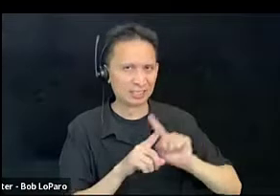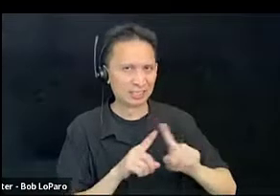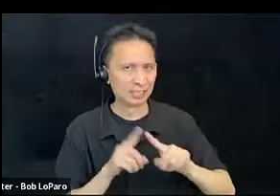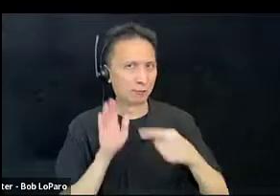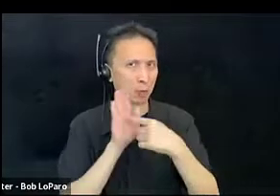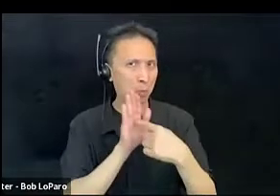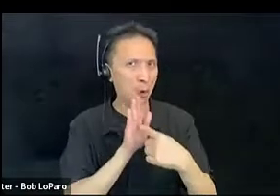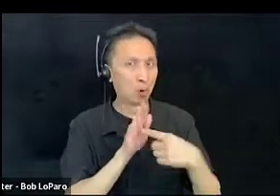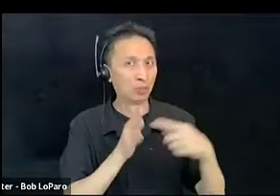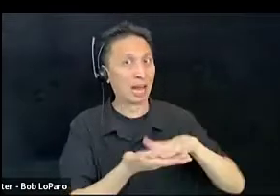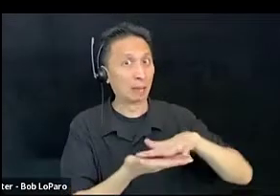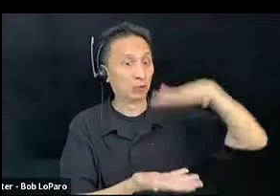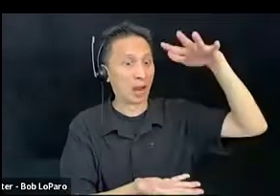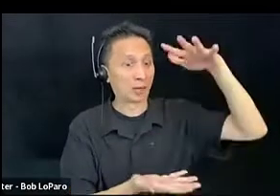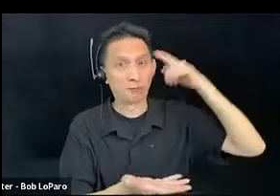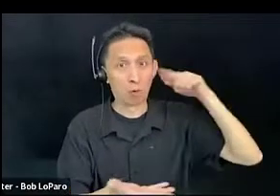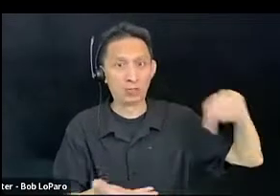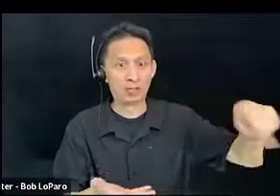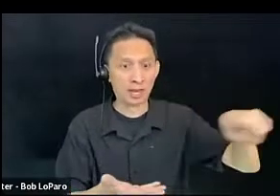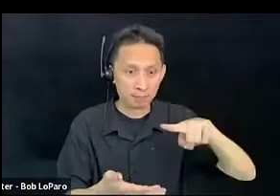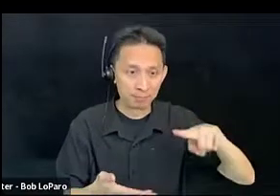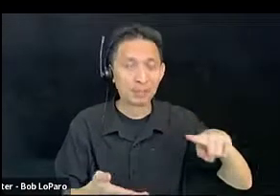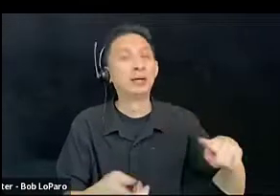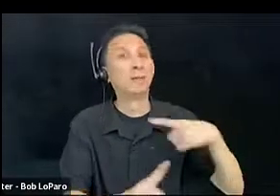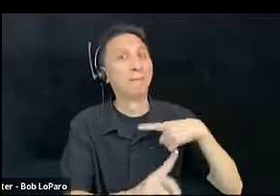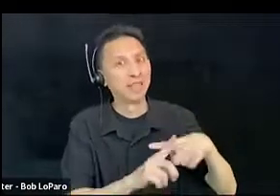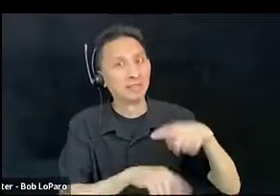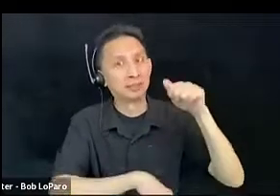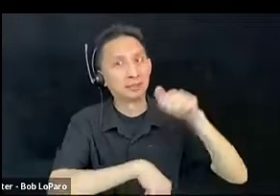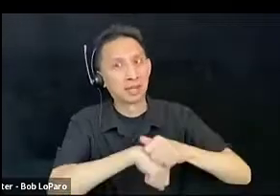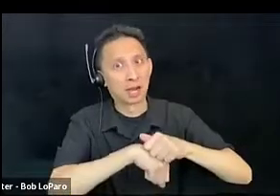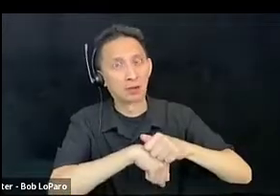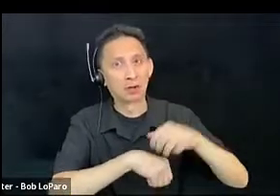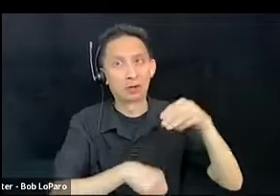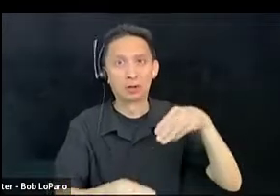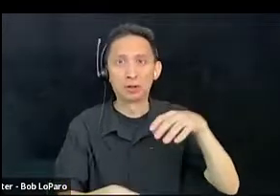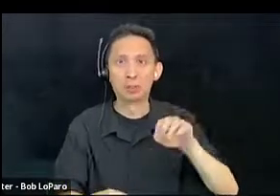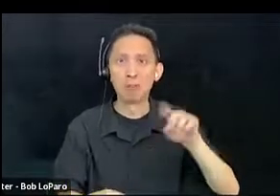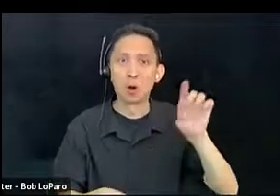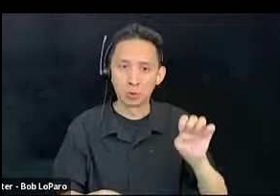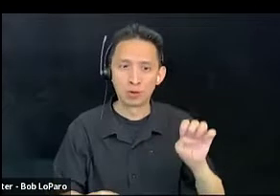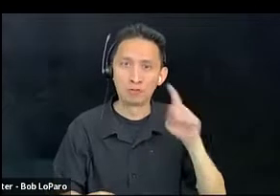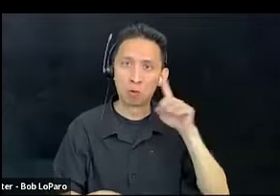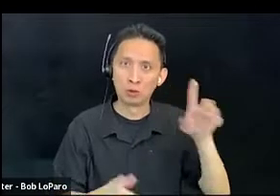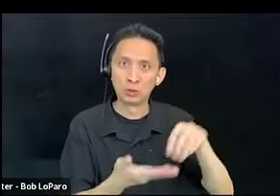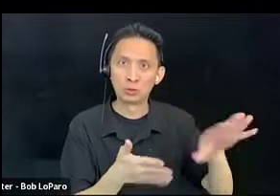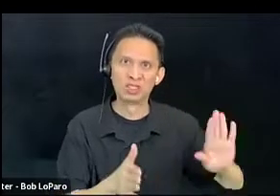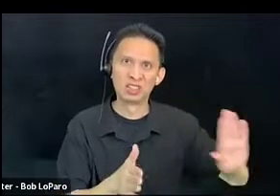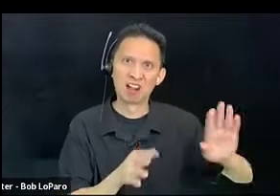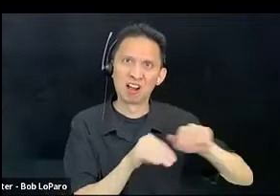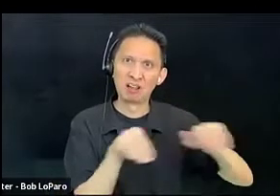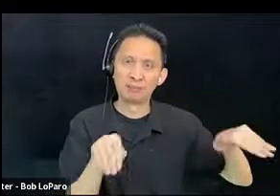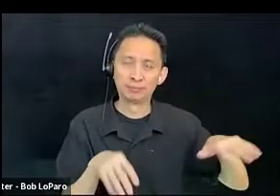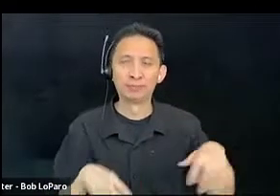that is just too much for them to use, like the 2D iPad system with 40 icons on it,